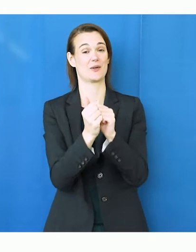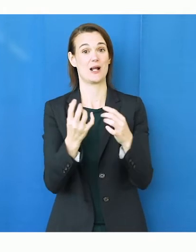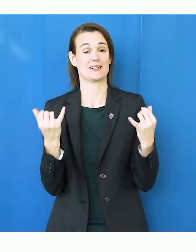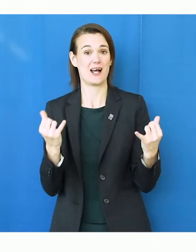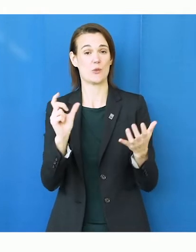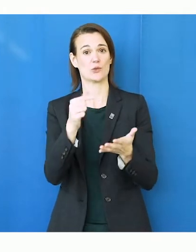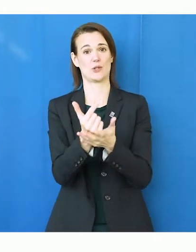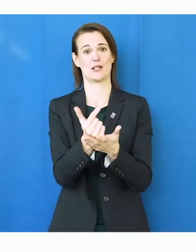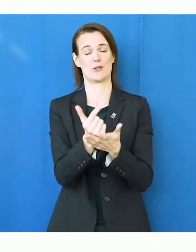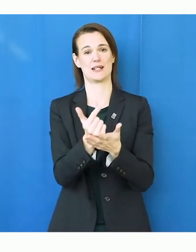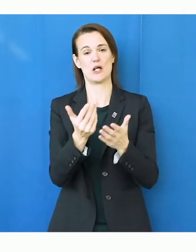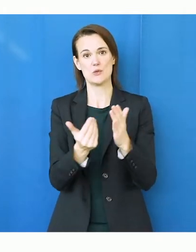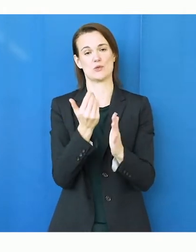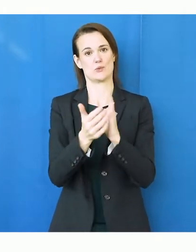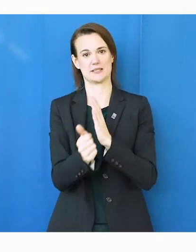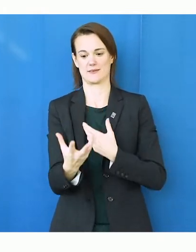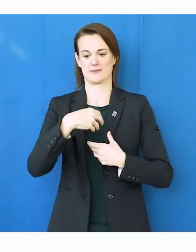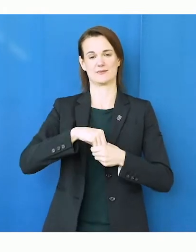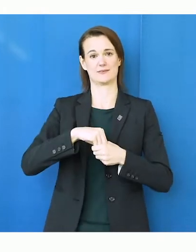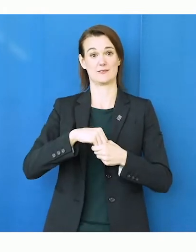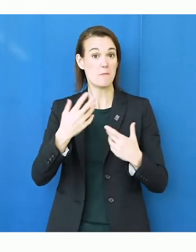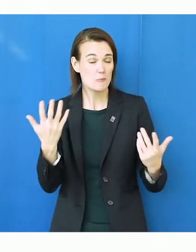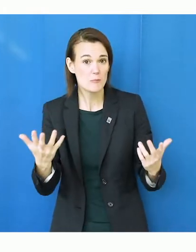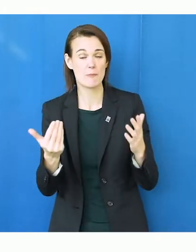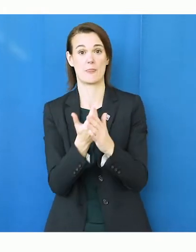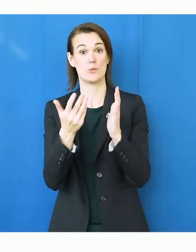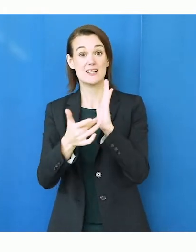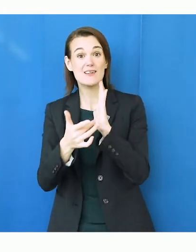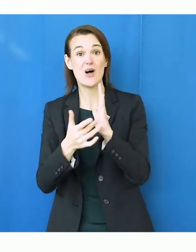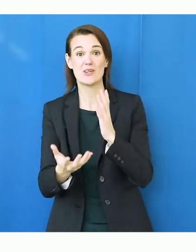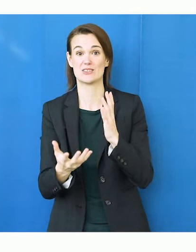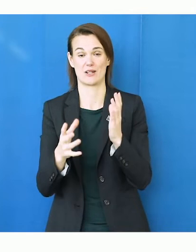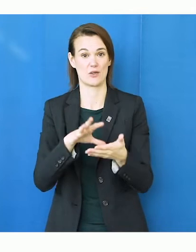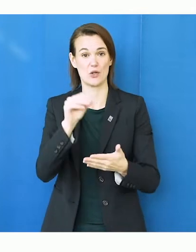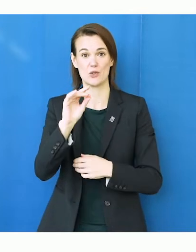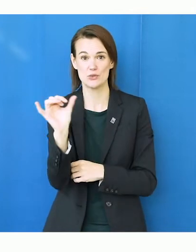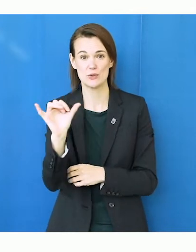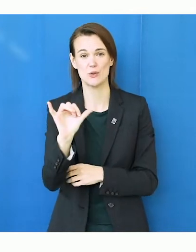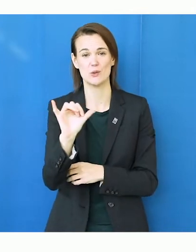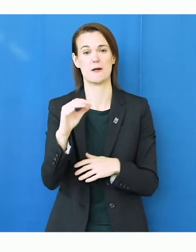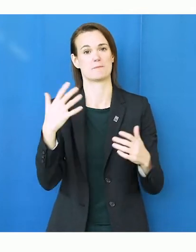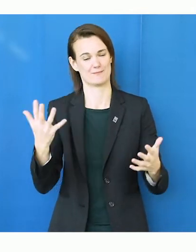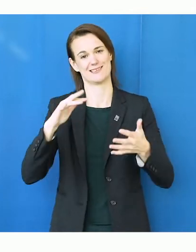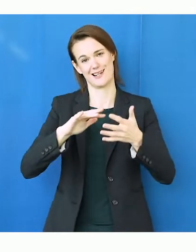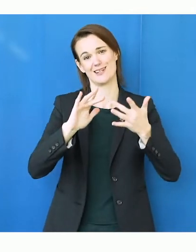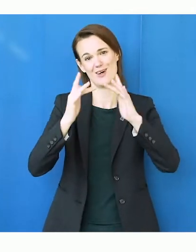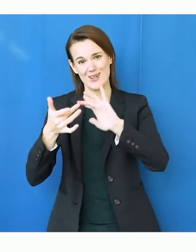Look at the new technologies we have become familiar with due to studying from home and conducting online meetings.